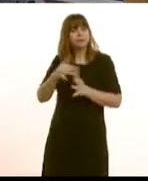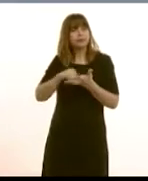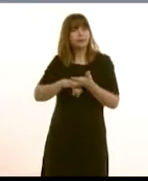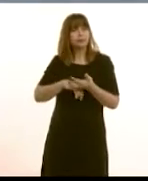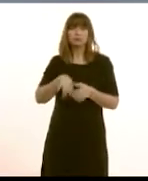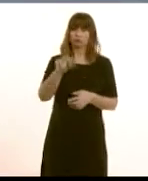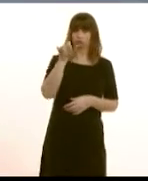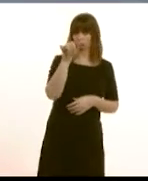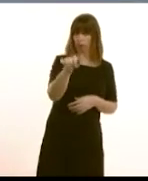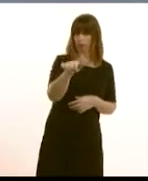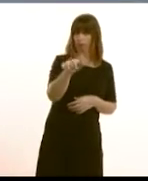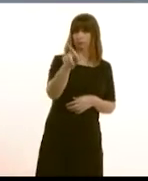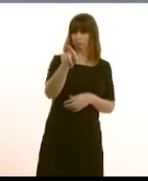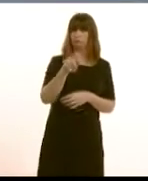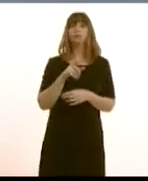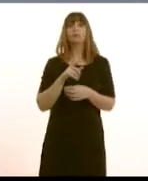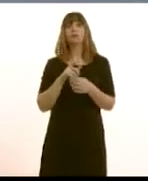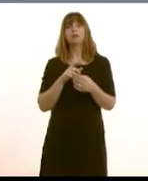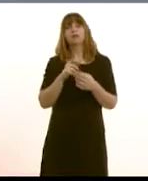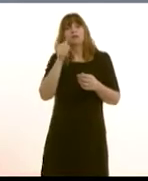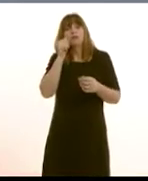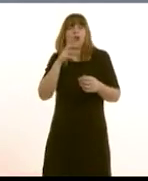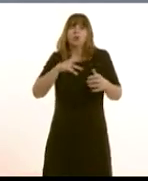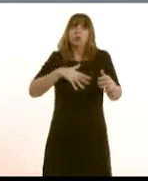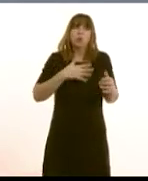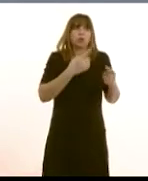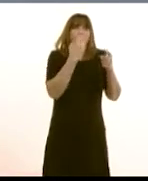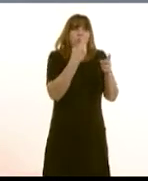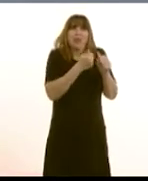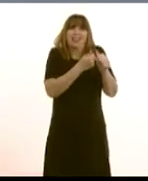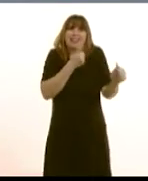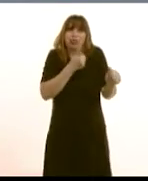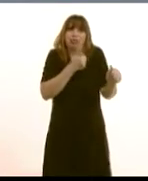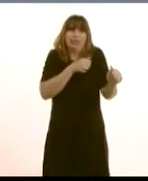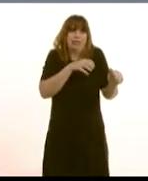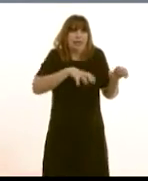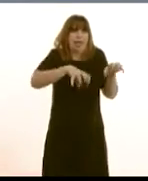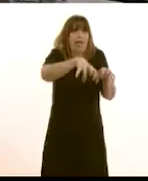of course, that it's never healthy to rely on one industry alone. The Secretary of State